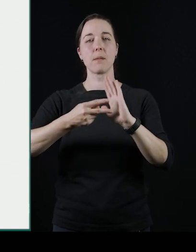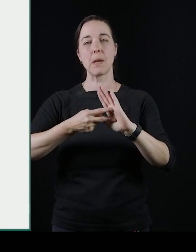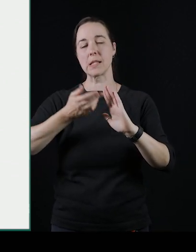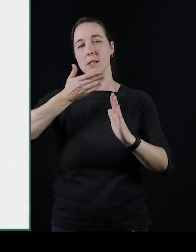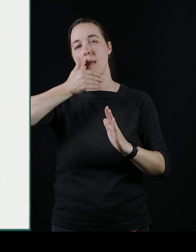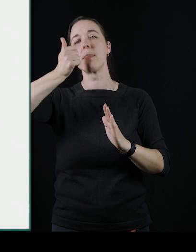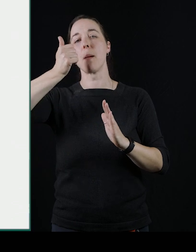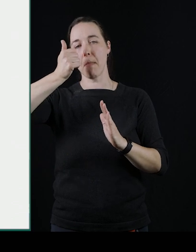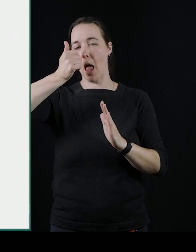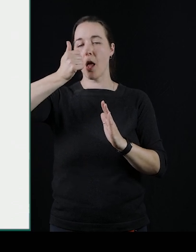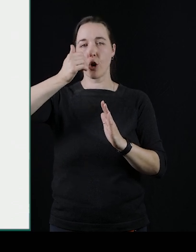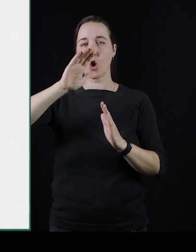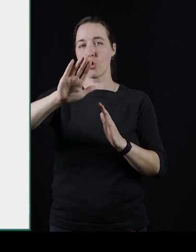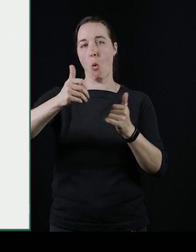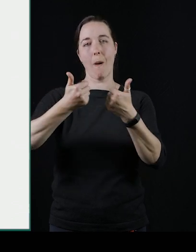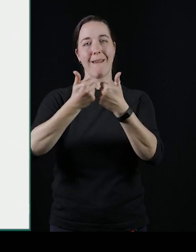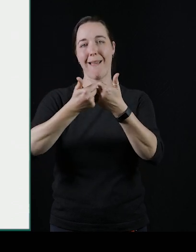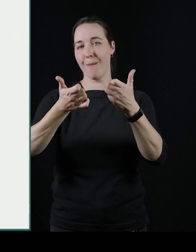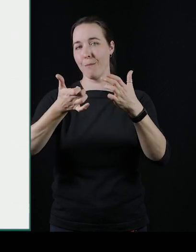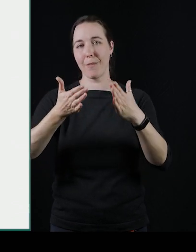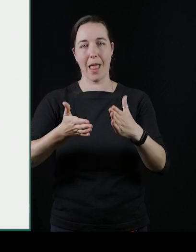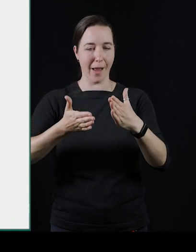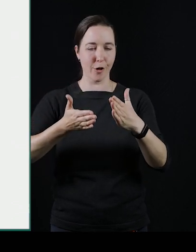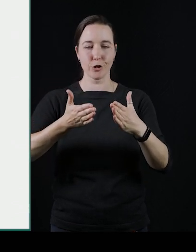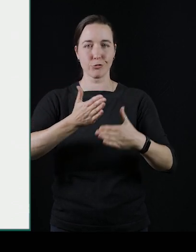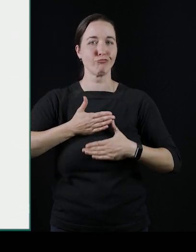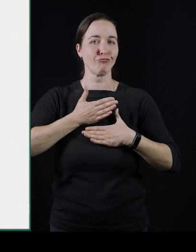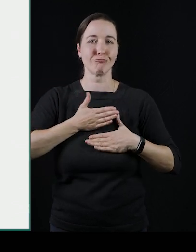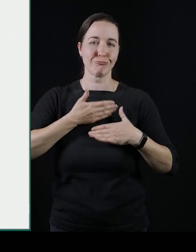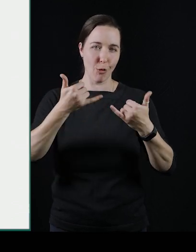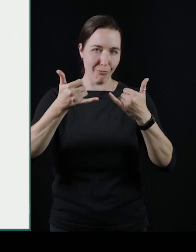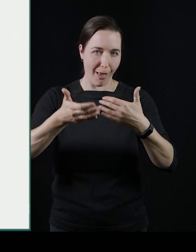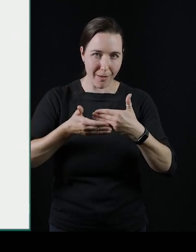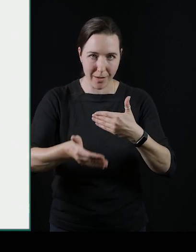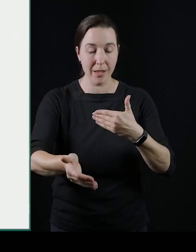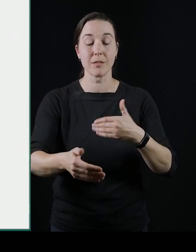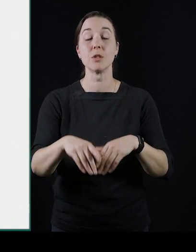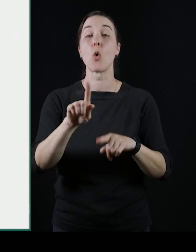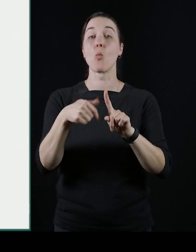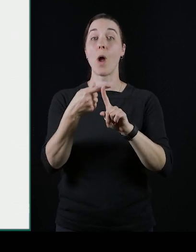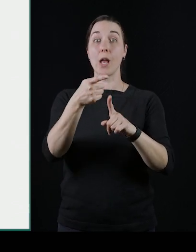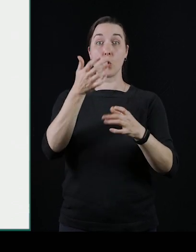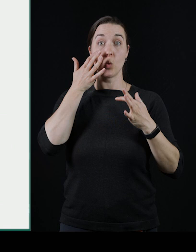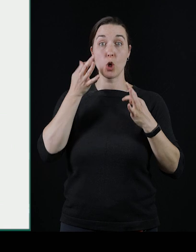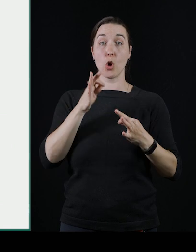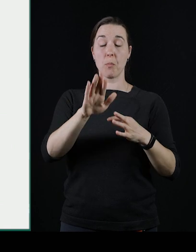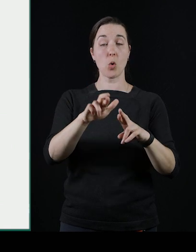the better your, the experience your game players will have playing your game. Once you determine your region,